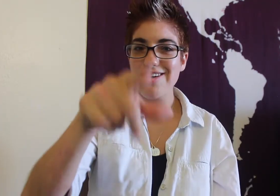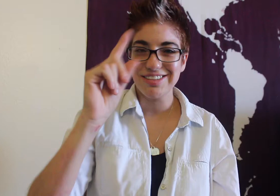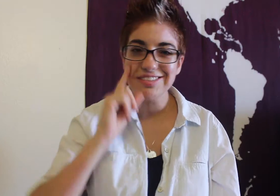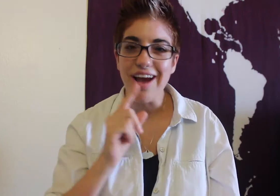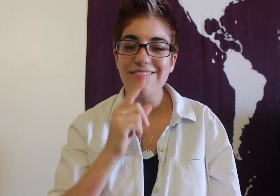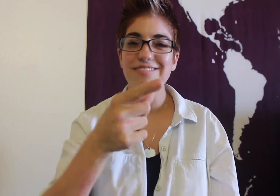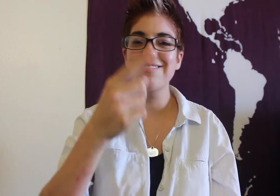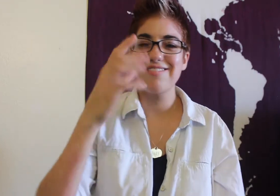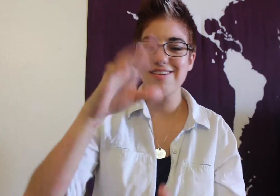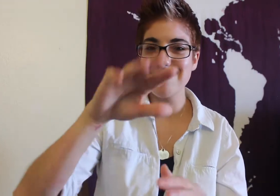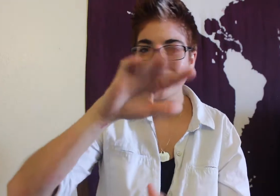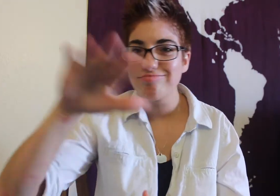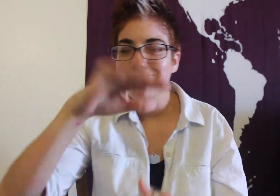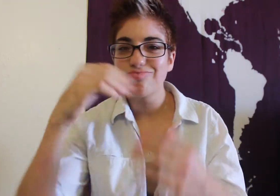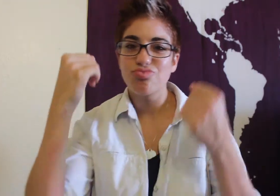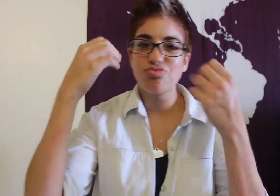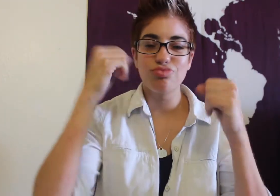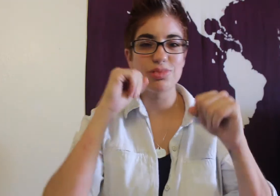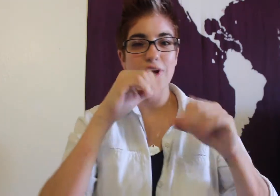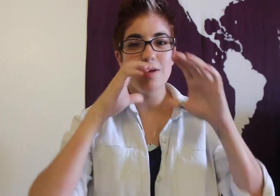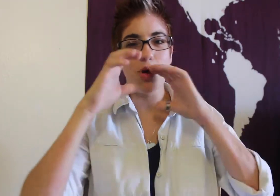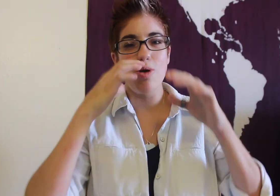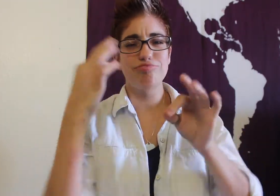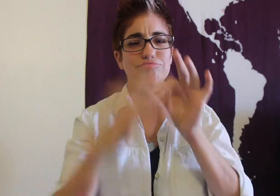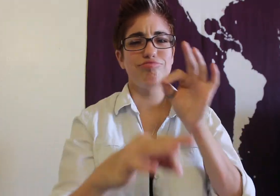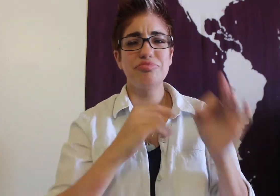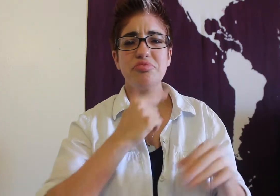ASL bumps into me and share what s/he remembers from their ASL classes.